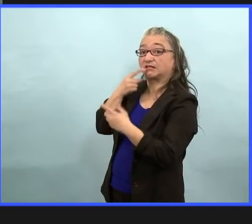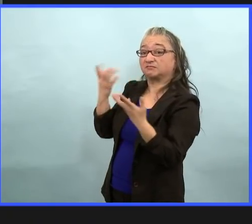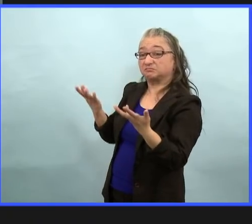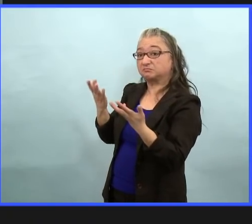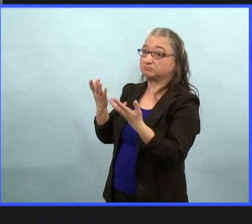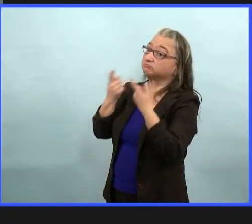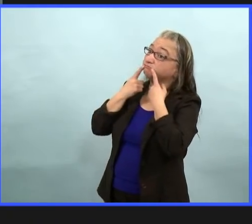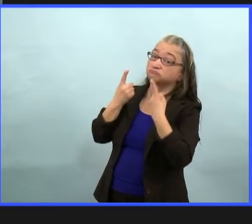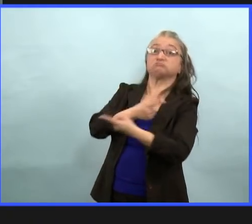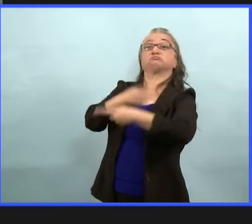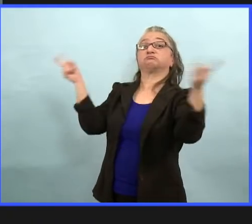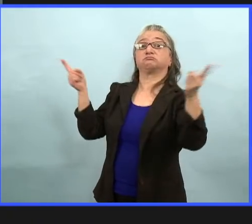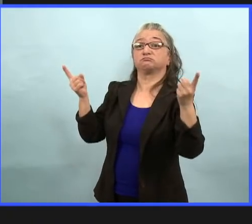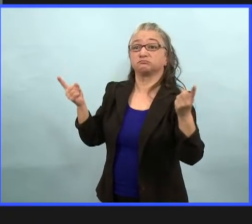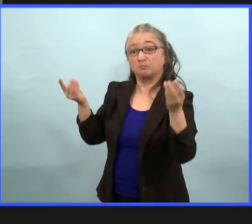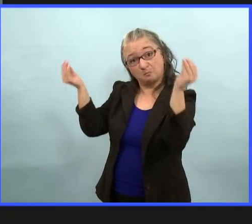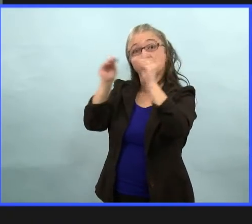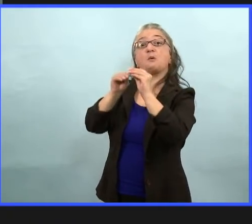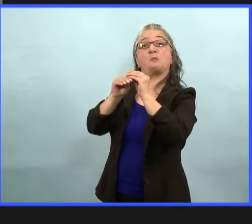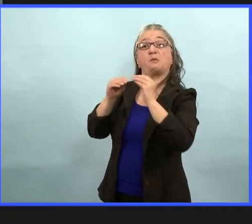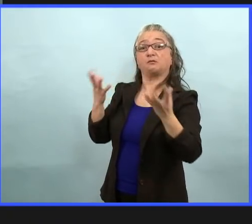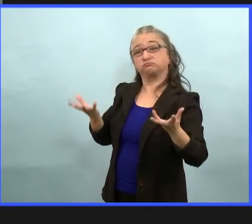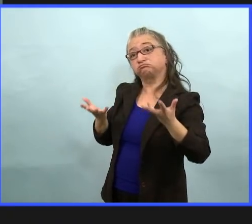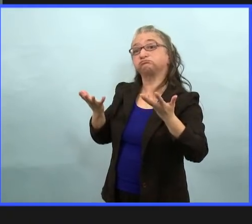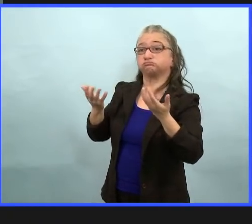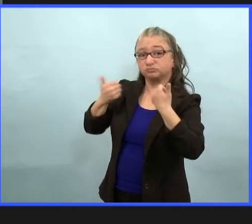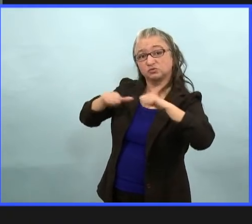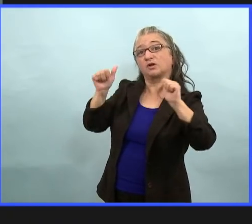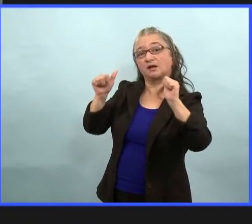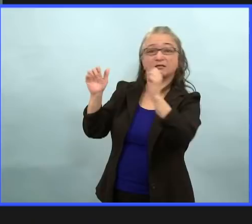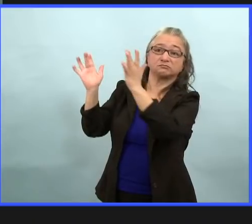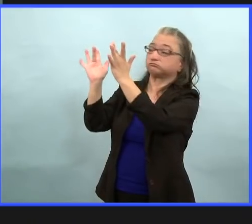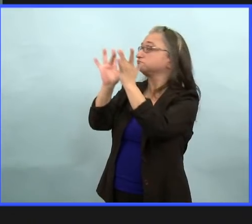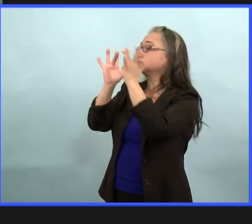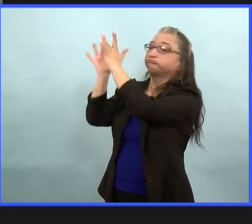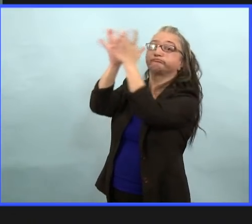increasing your efforts try and reach out to them